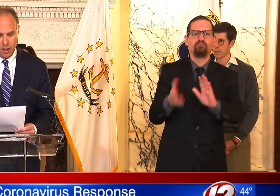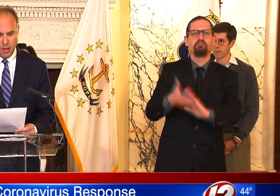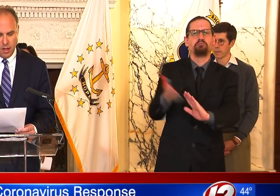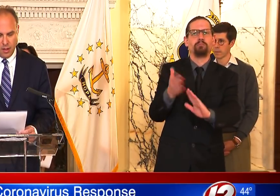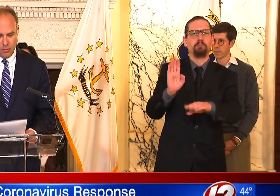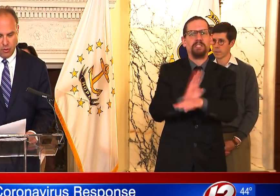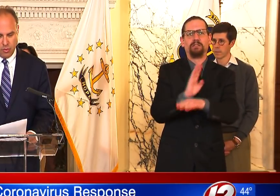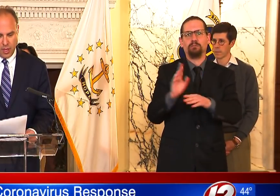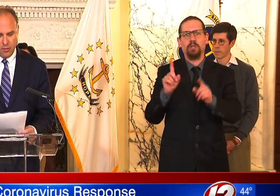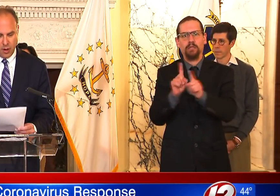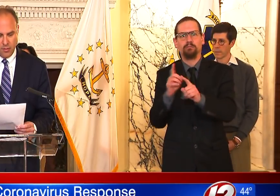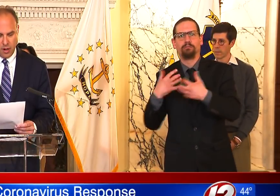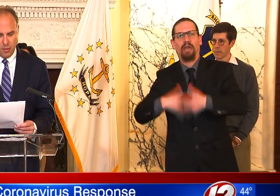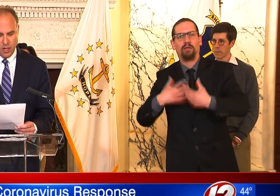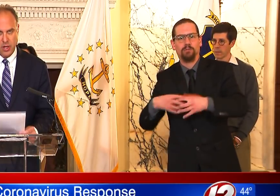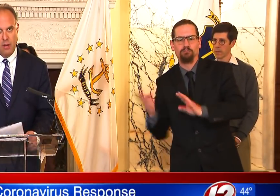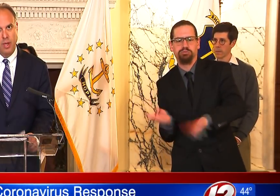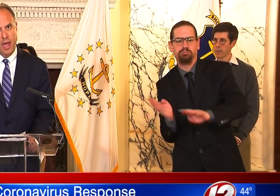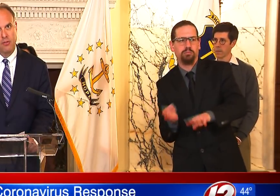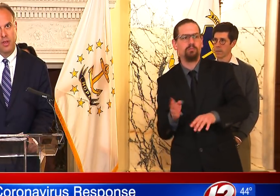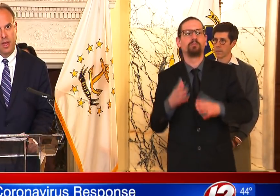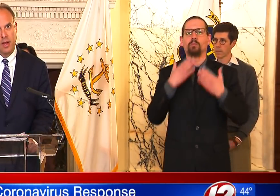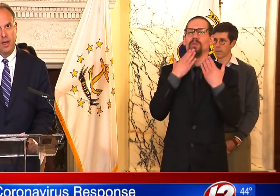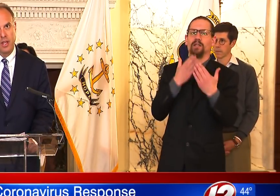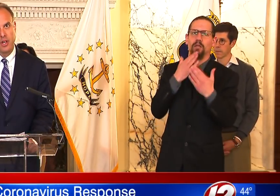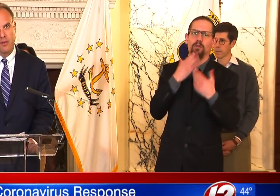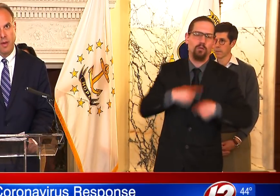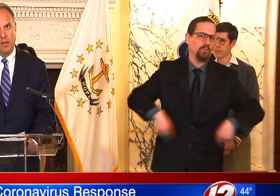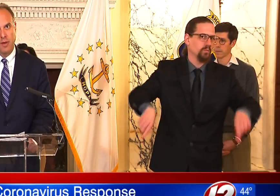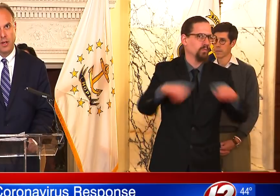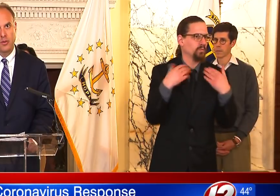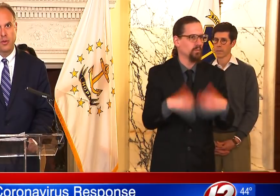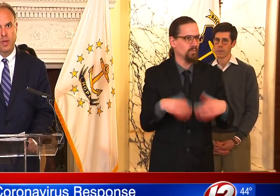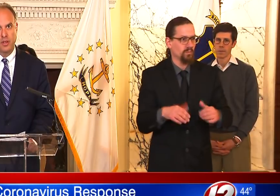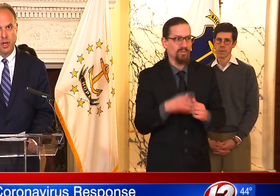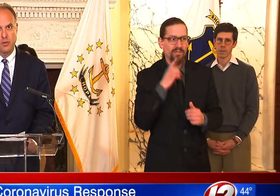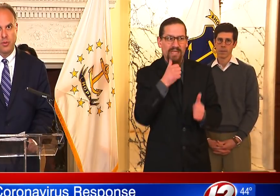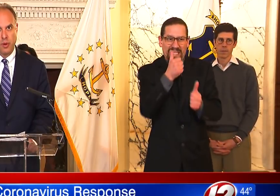GOVERNOR AND ME HAVE CONFIDENCE THAT, FOR NOW, WE CAN CONTINUE OPERATIONS IN RHODE ISLAND.